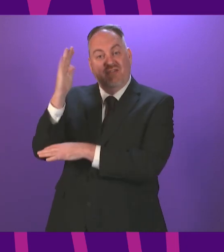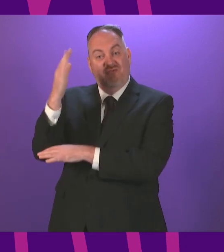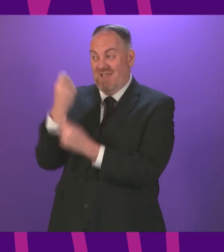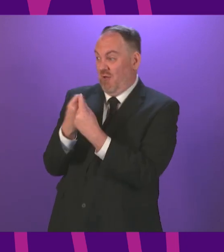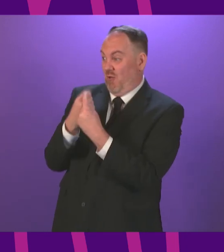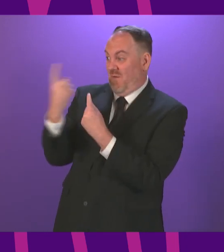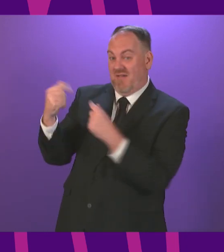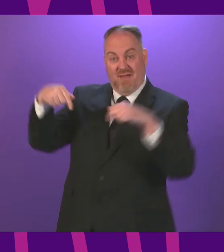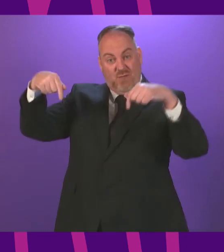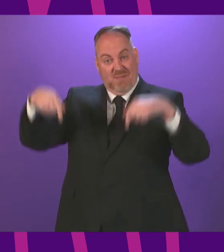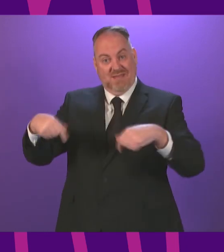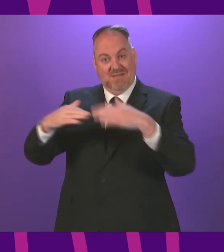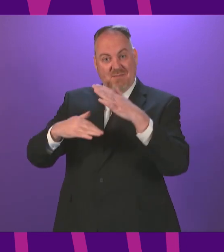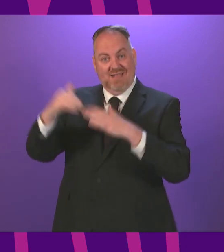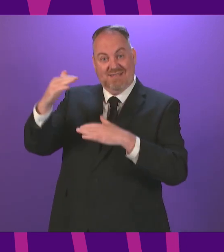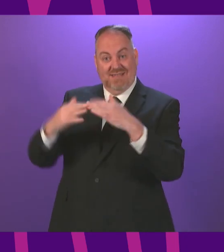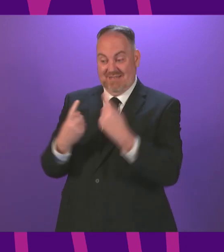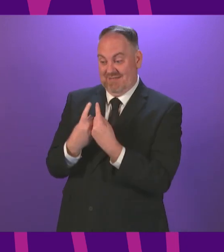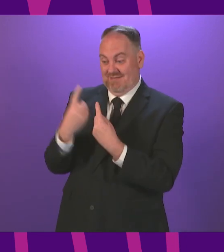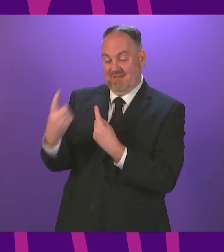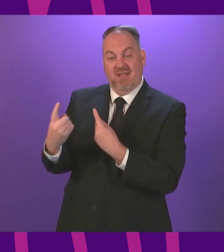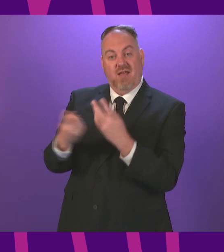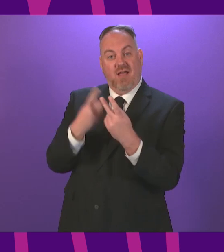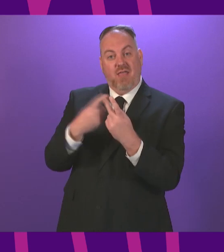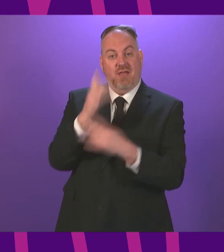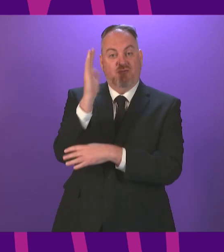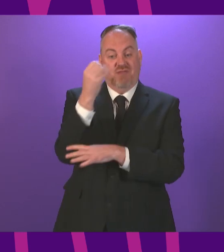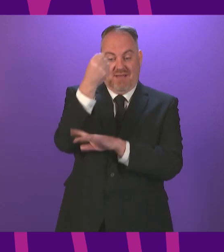from here. The tree stands directly opposite the tree that had been planted by the Queen a year